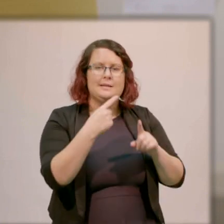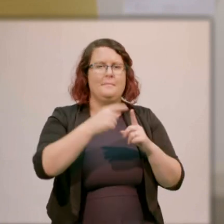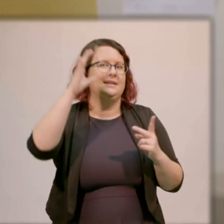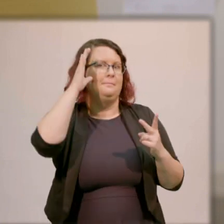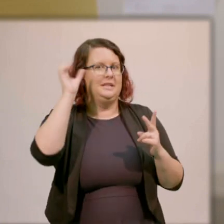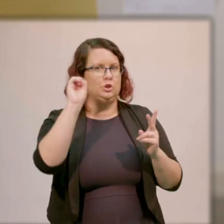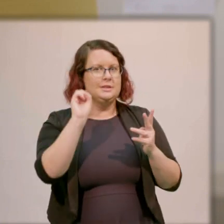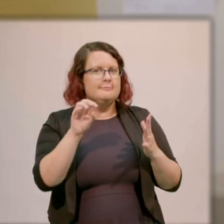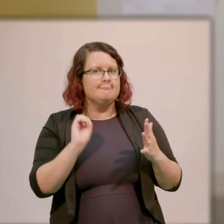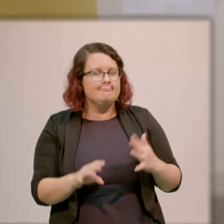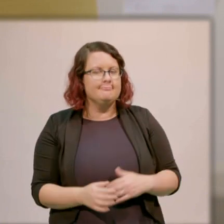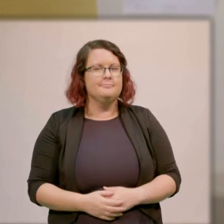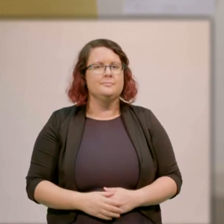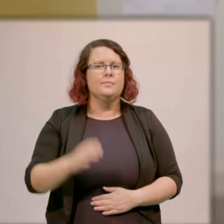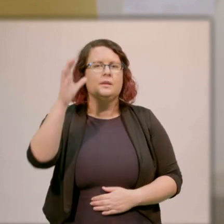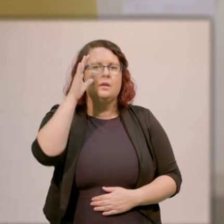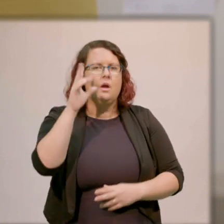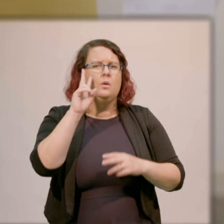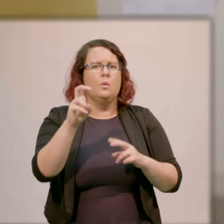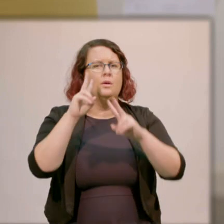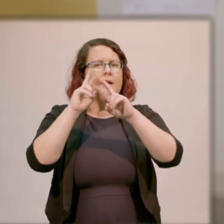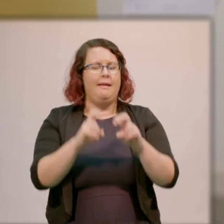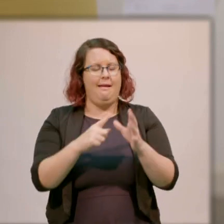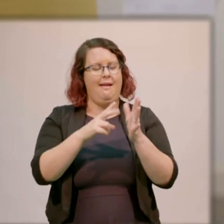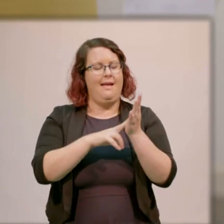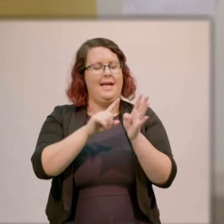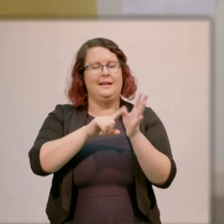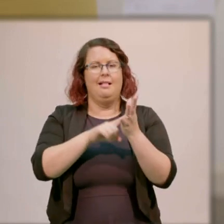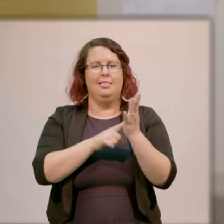These images are often called 'analytical images'.